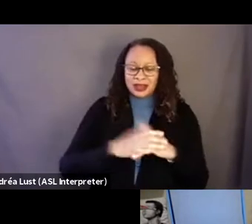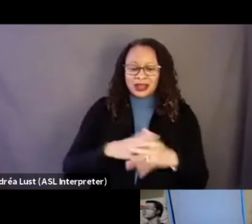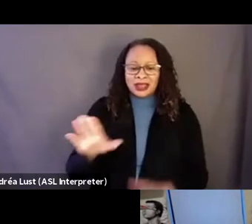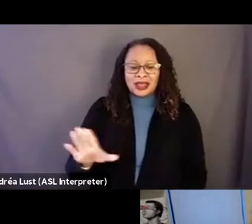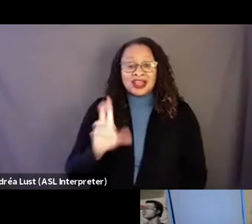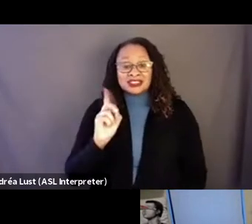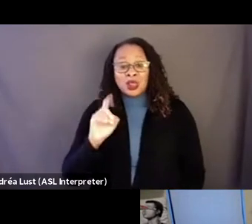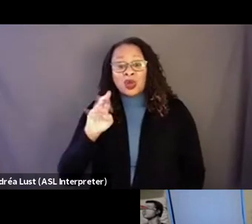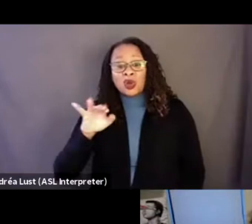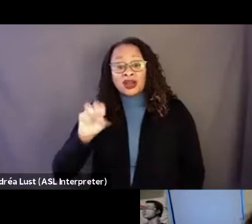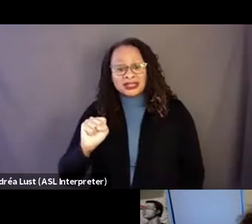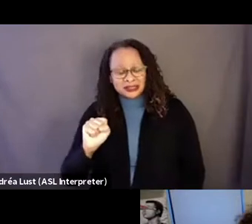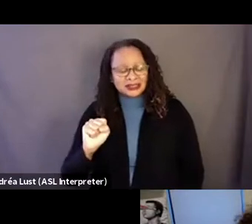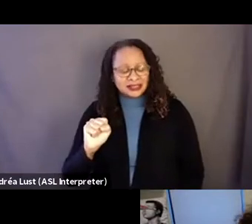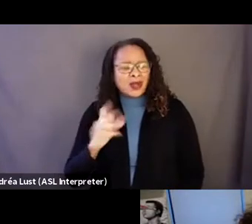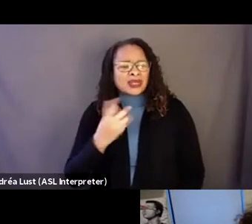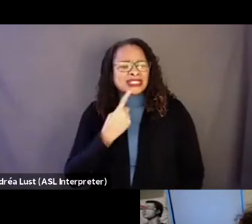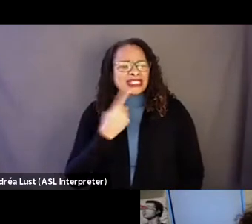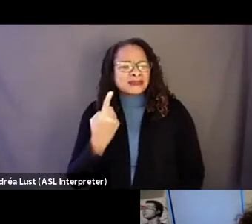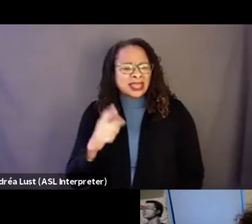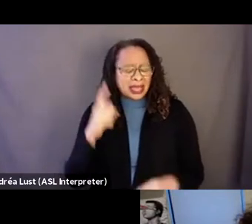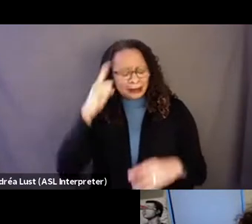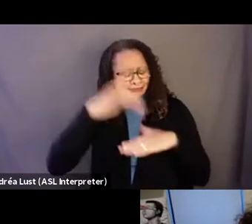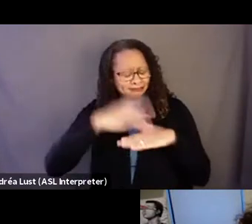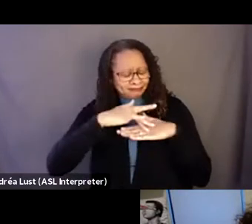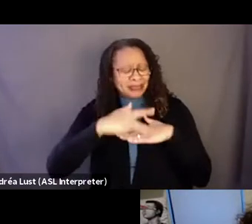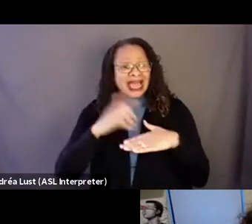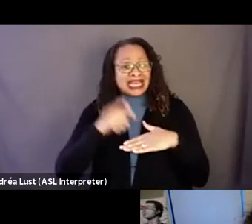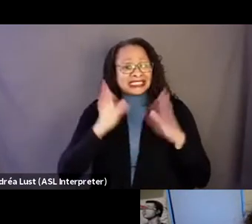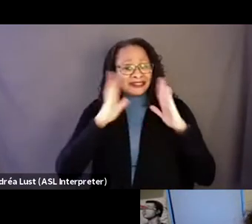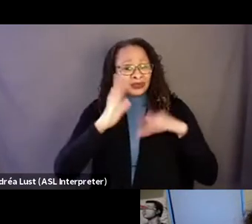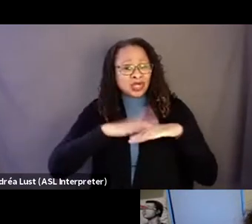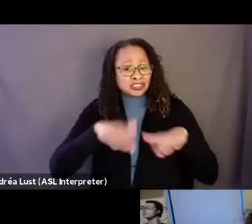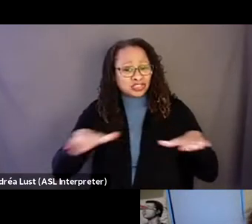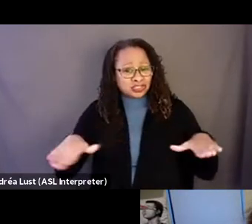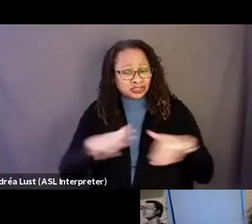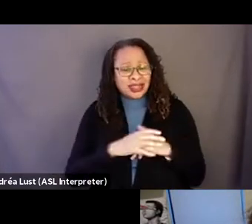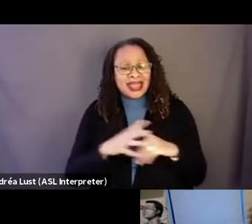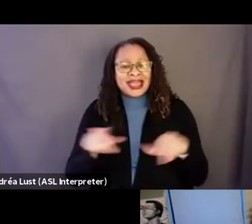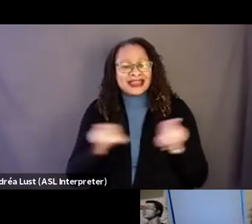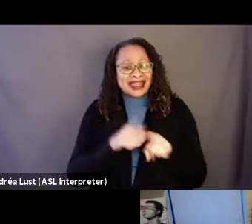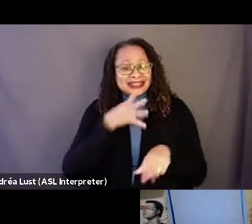Because, it's been on my mind too. And I have to deal with the children, and even being a parents talk about stuff like that.